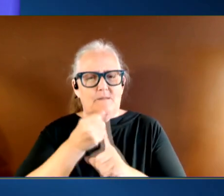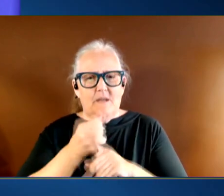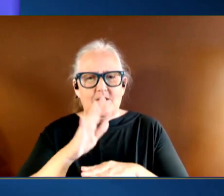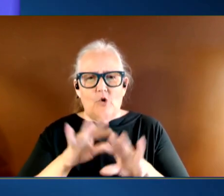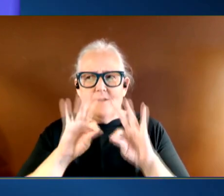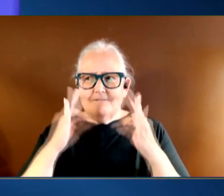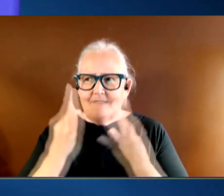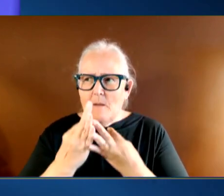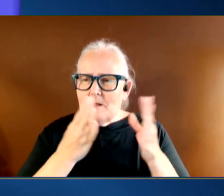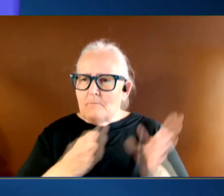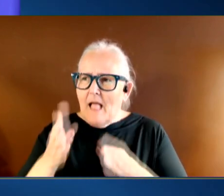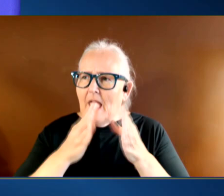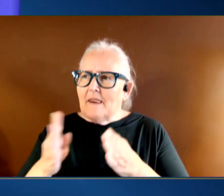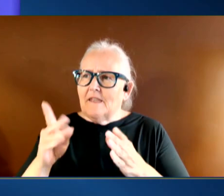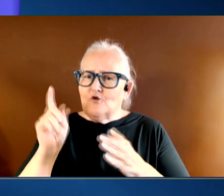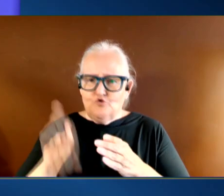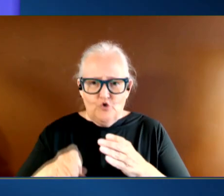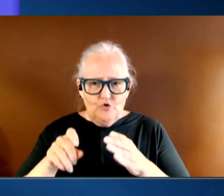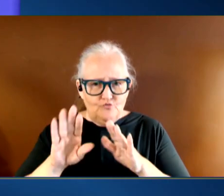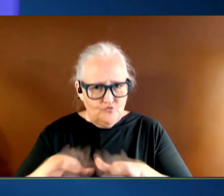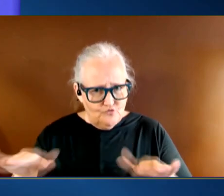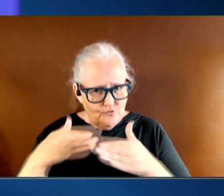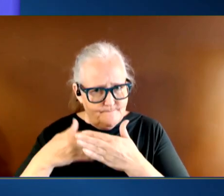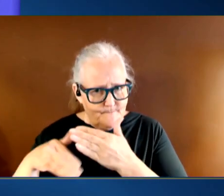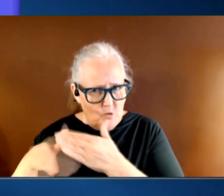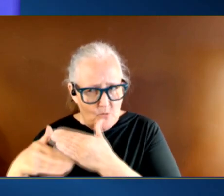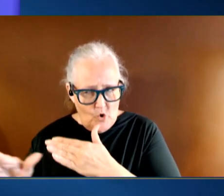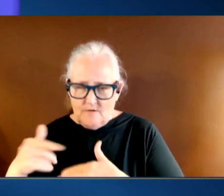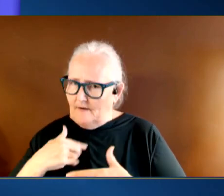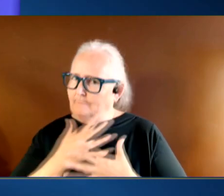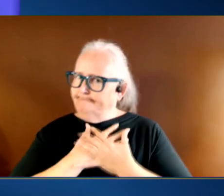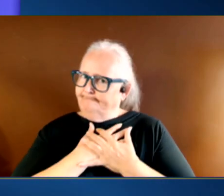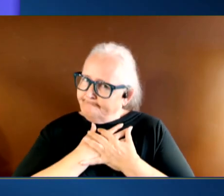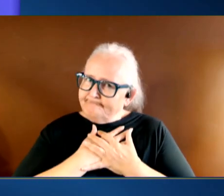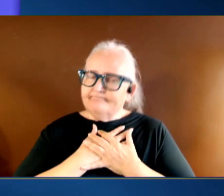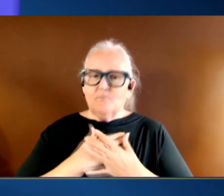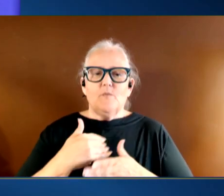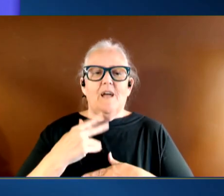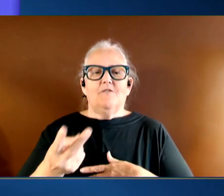near and dear to my heart. We are honored to have with us two incredible women who